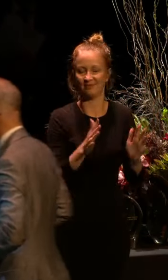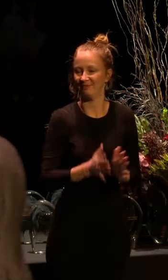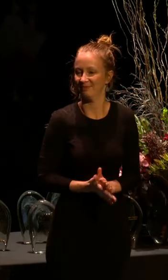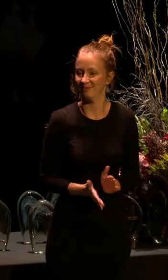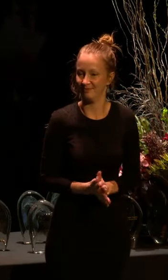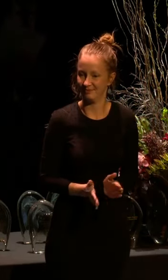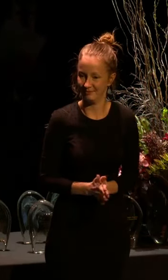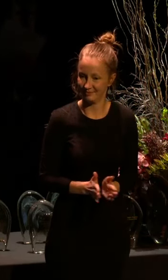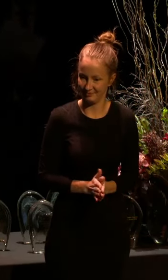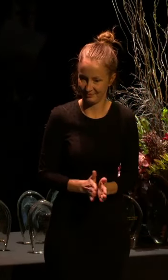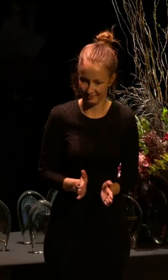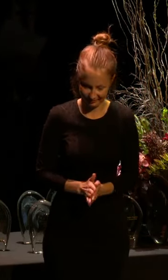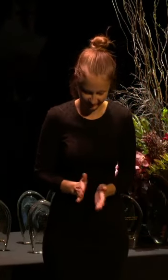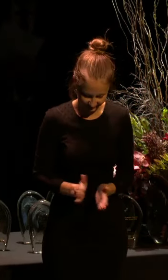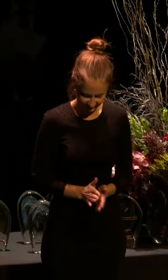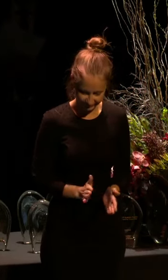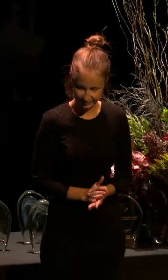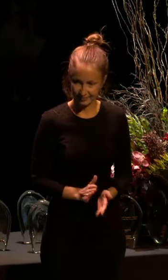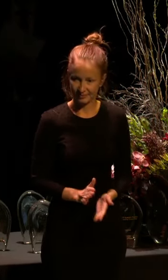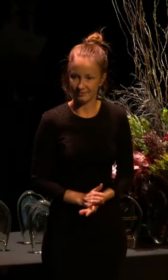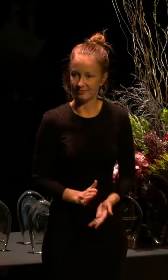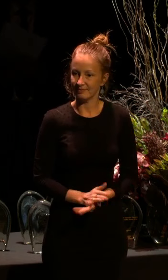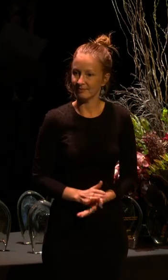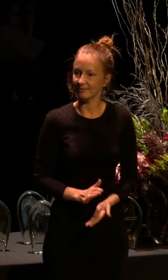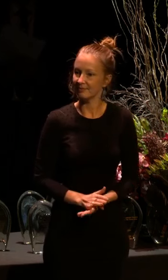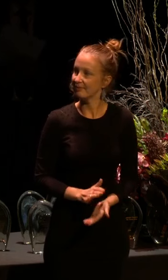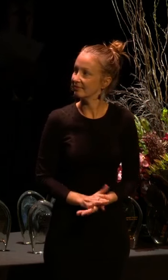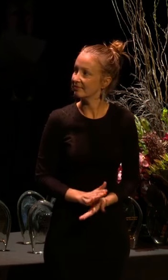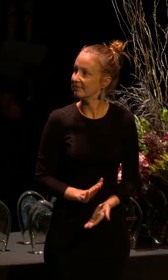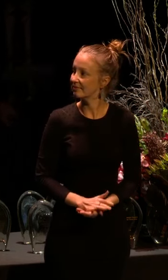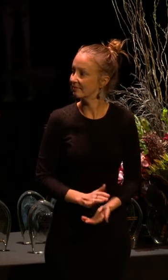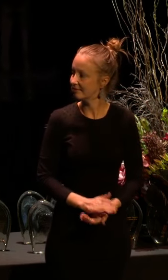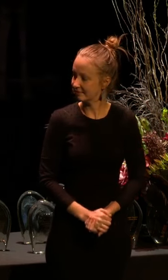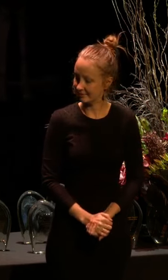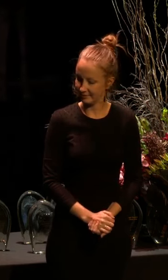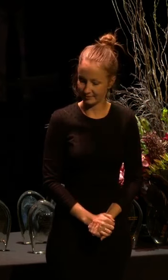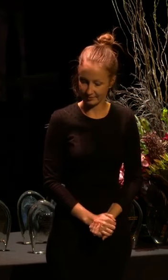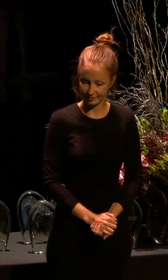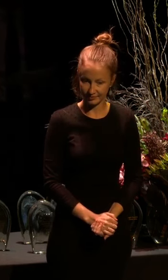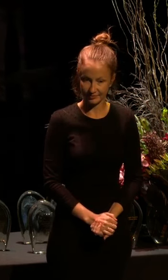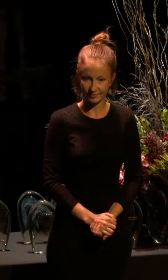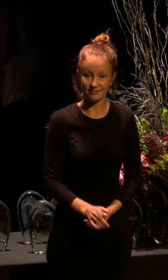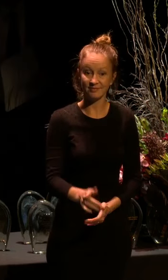Thank you very much, Sam,